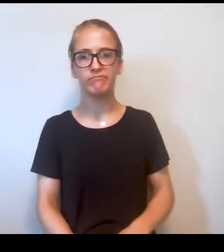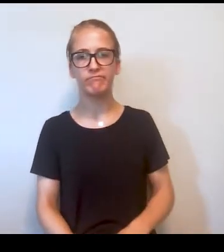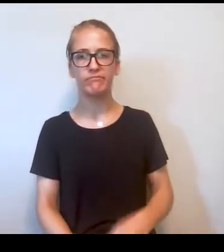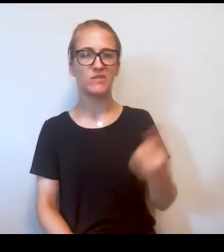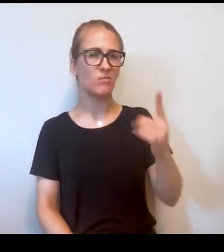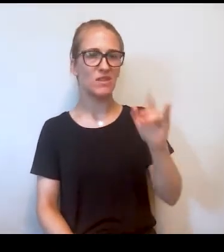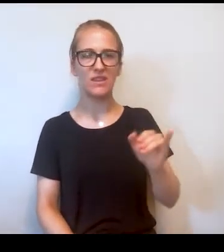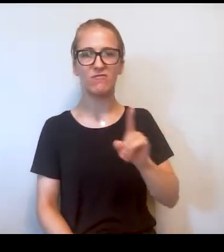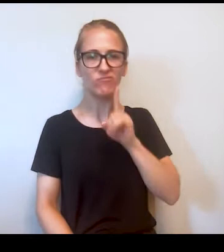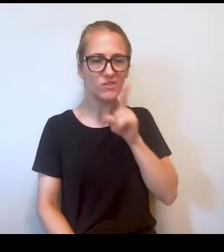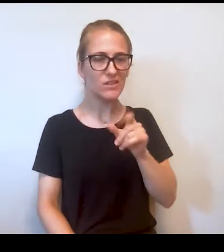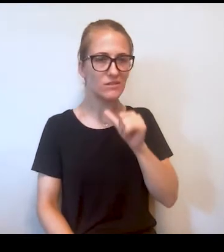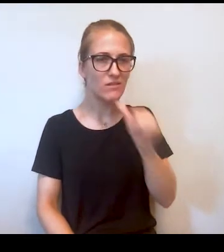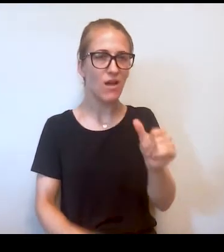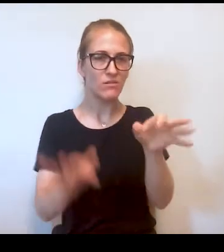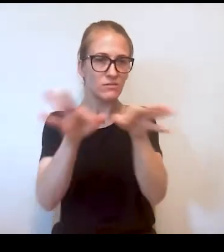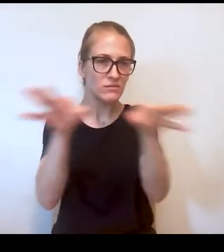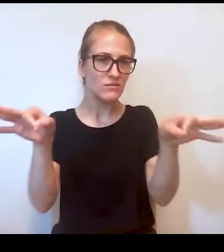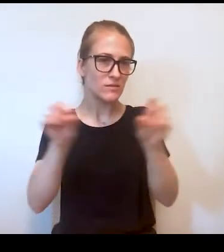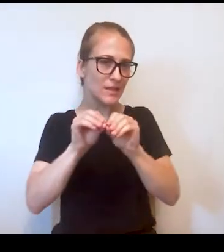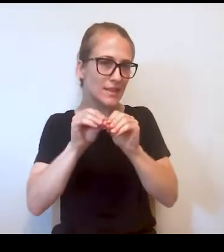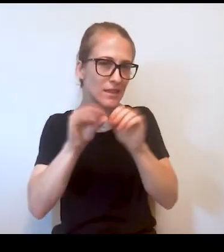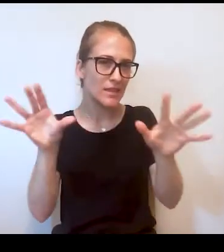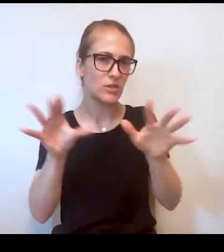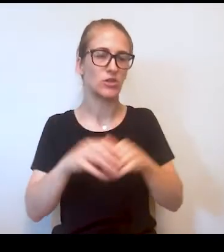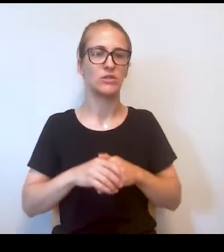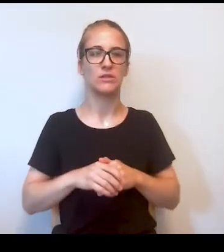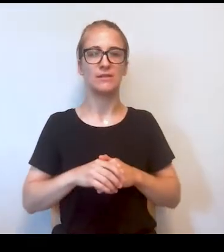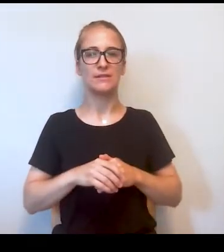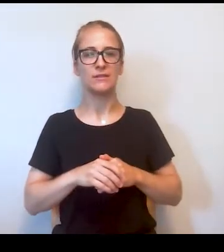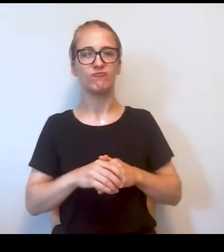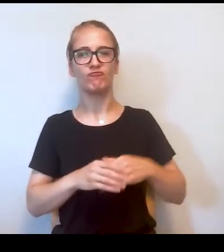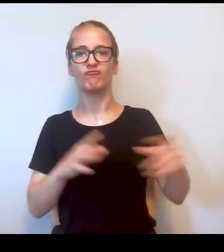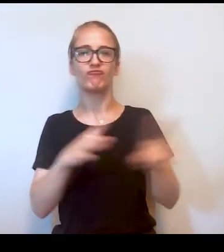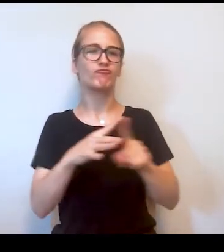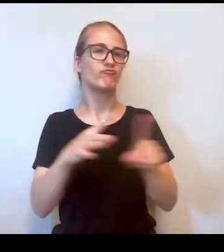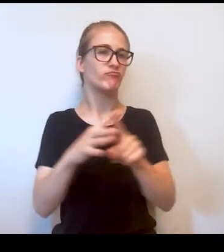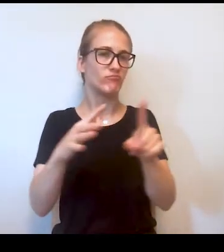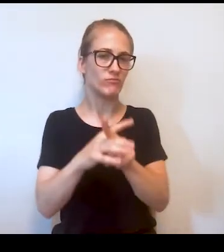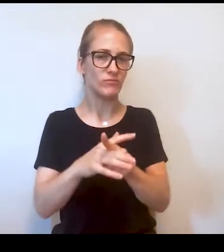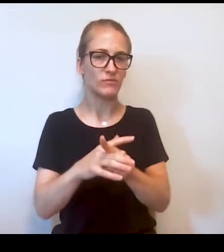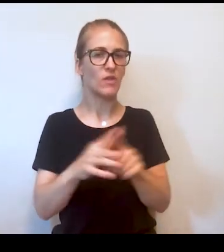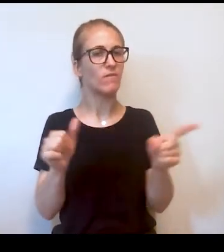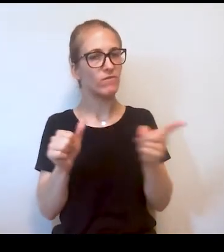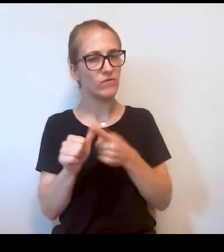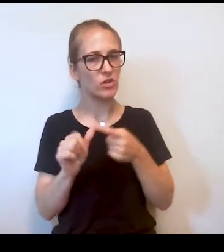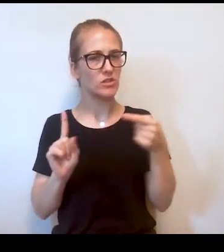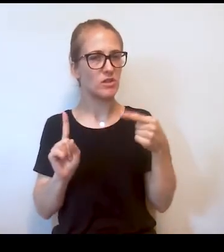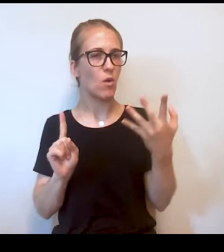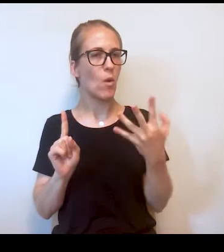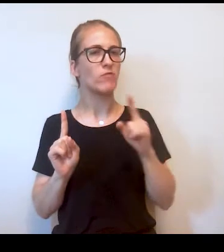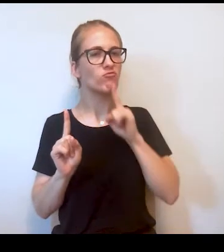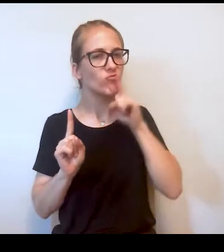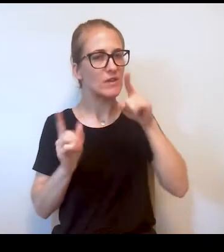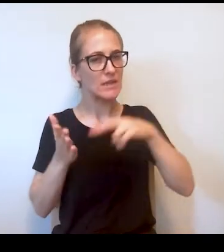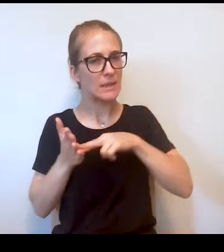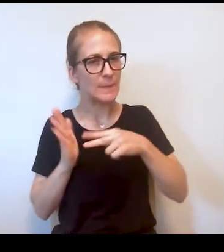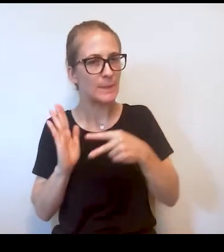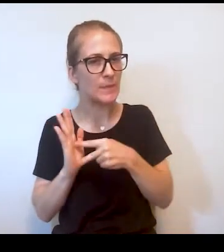It's something that hasn't been defined. It's tossed around. So let's talk about what that really means